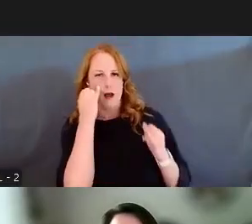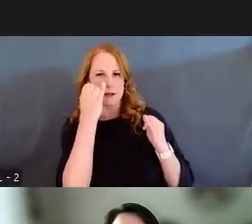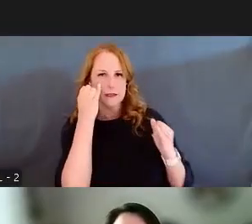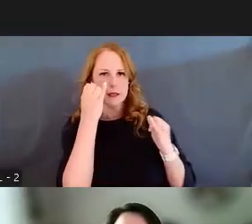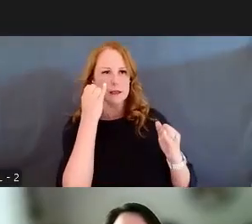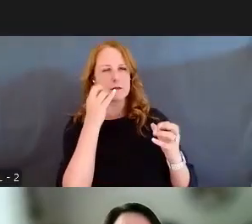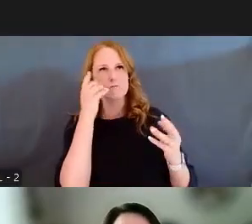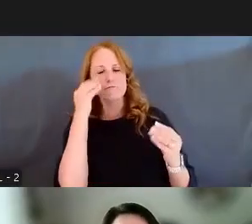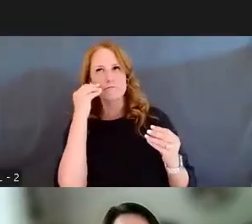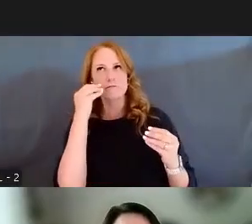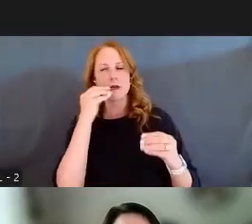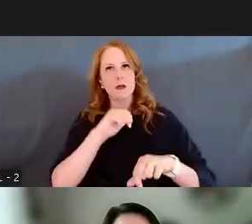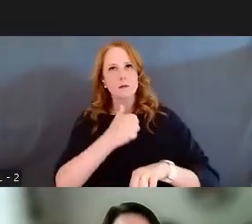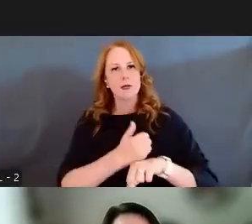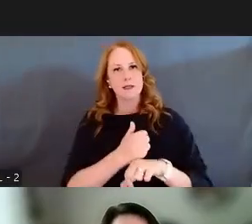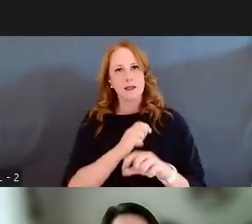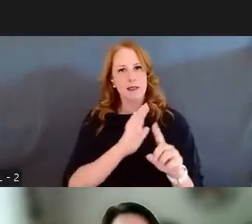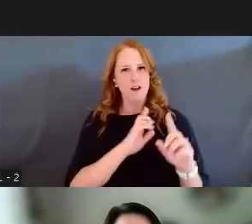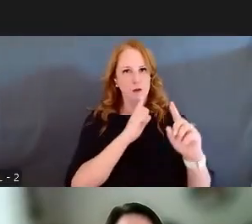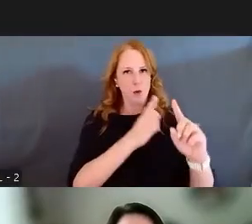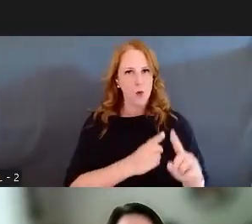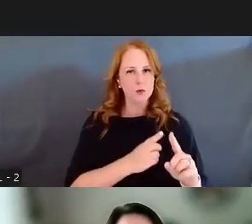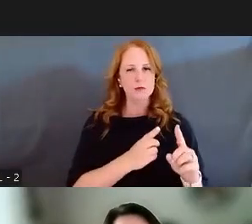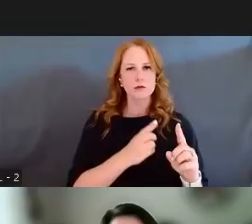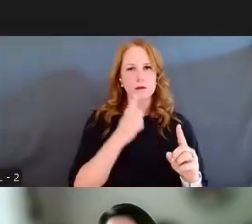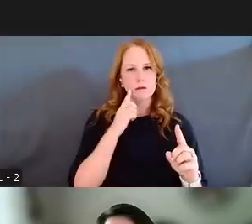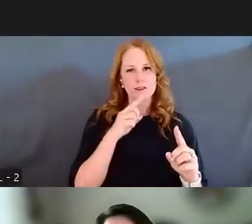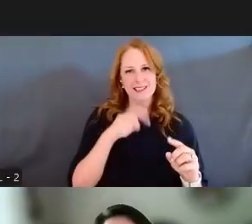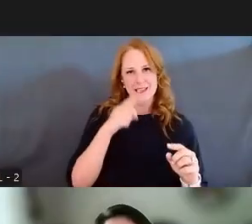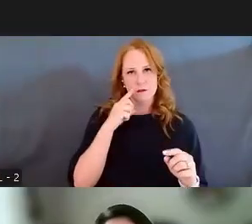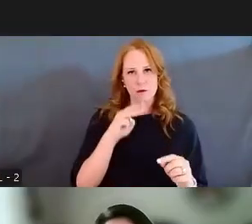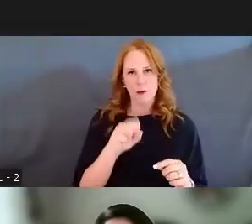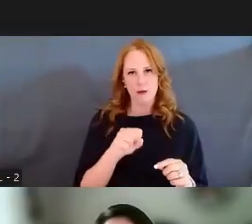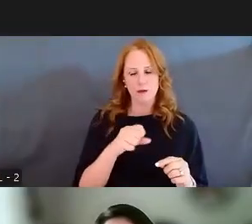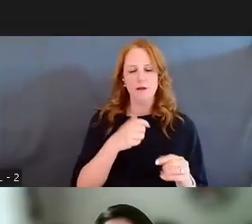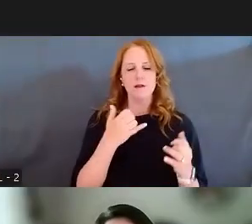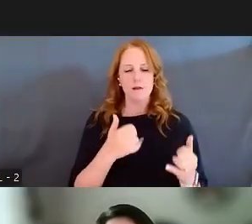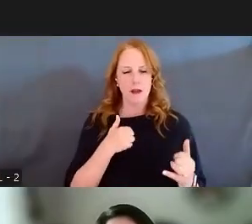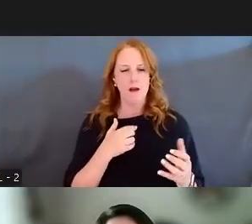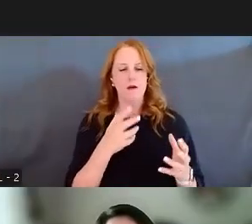the uh desires, the goals, the needs of Microsoft and I could go out into the broader community to